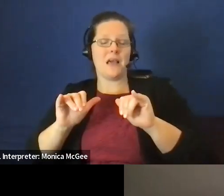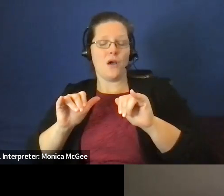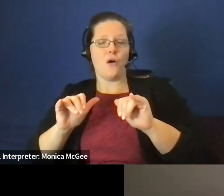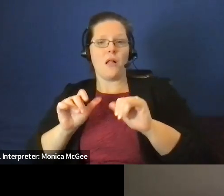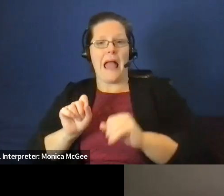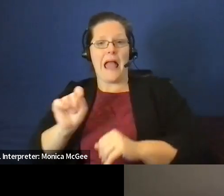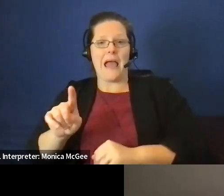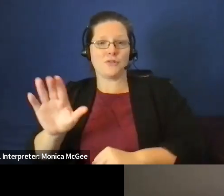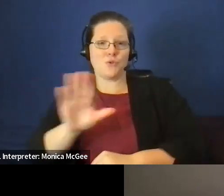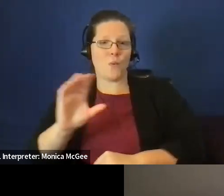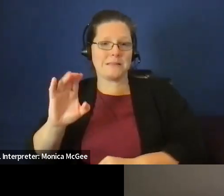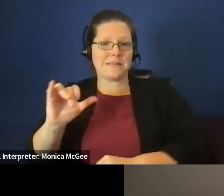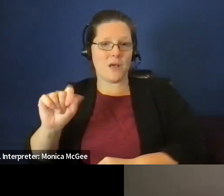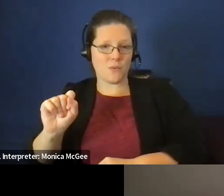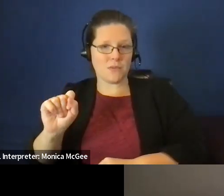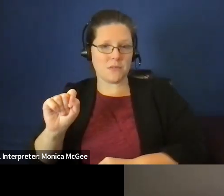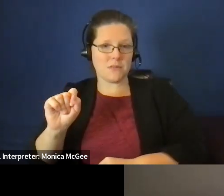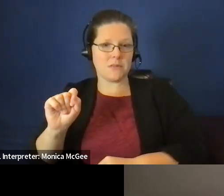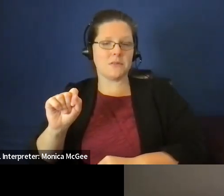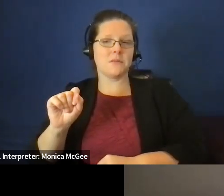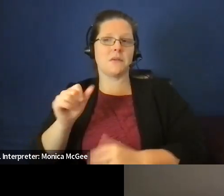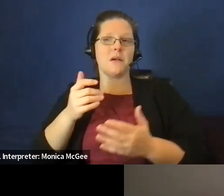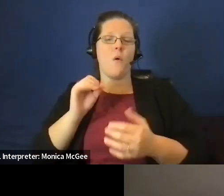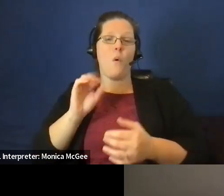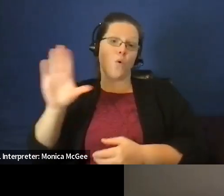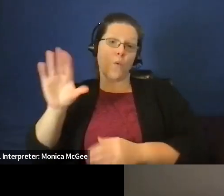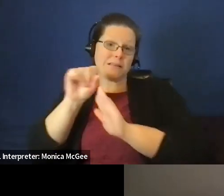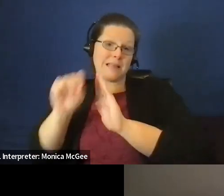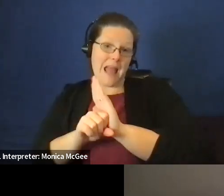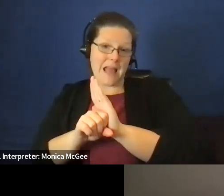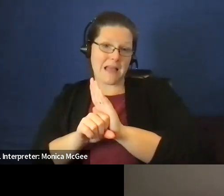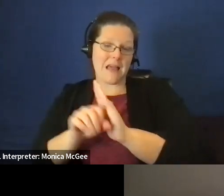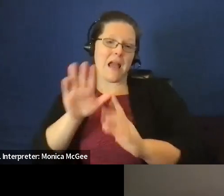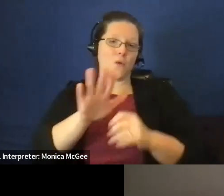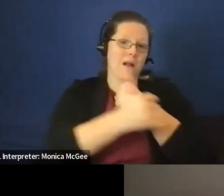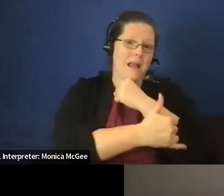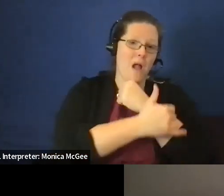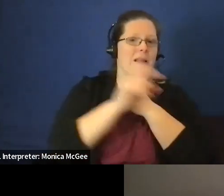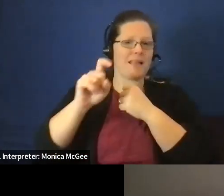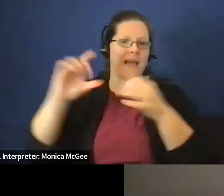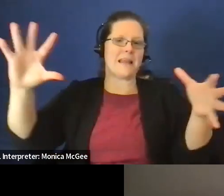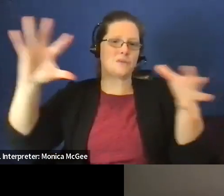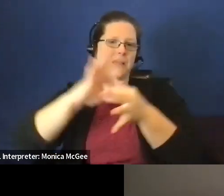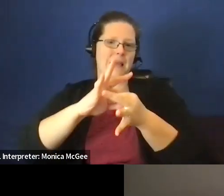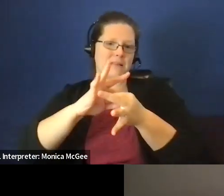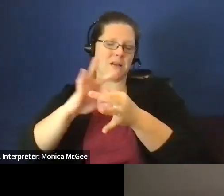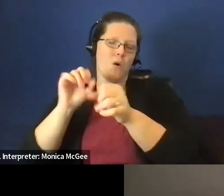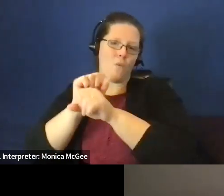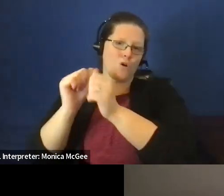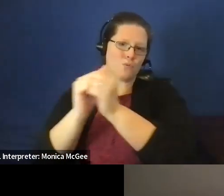to be this but whatever it means, really you could take it to your CILs